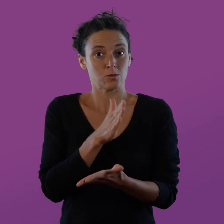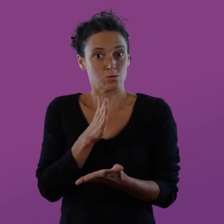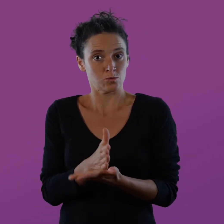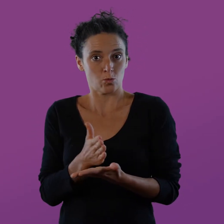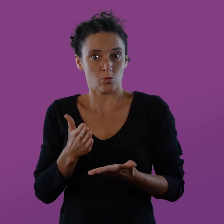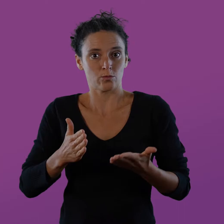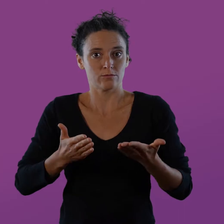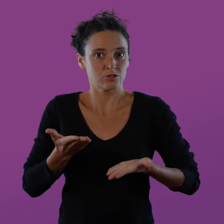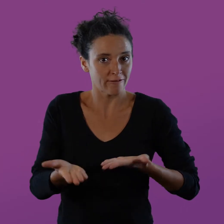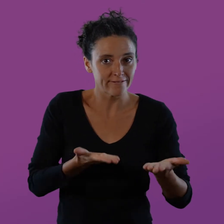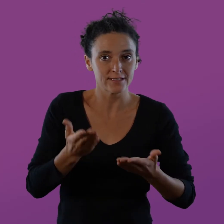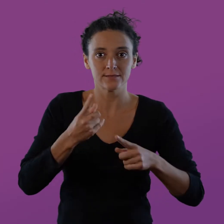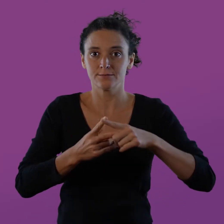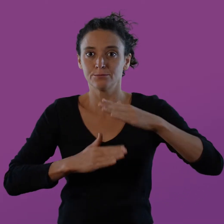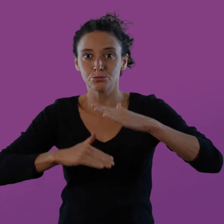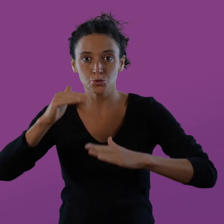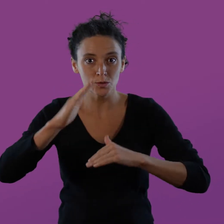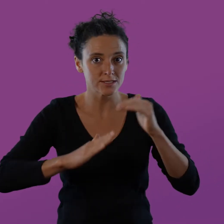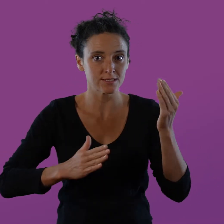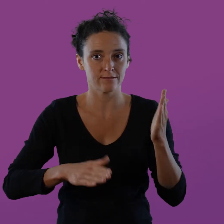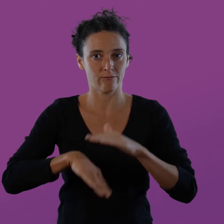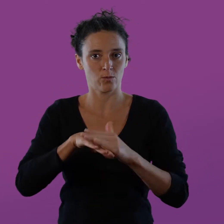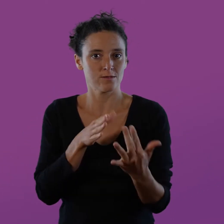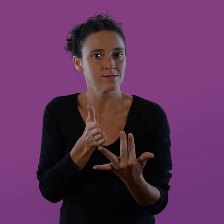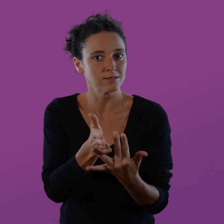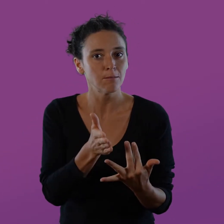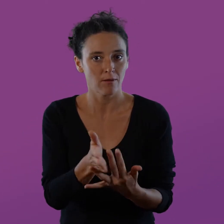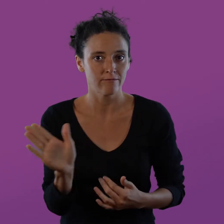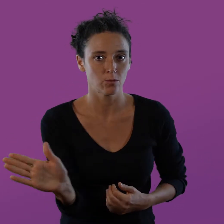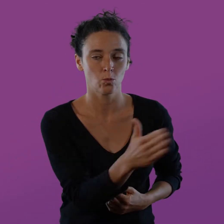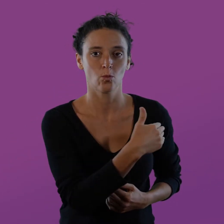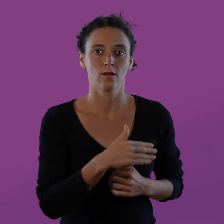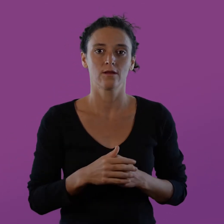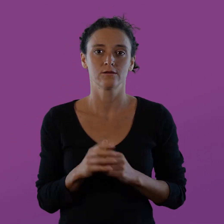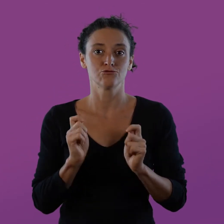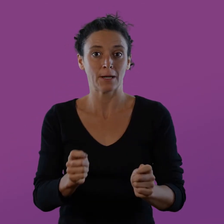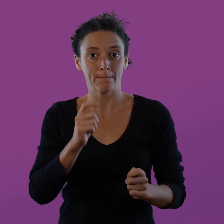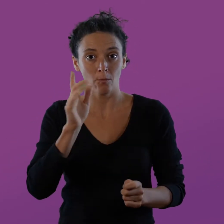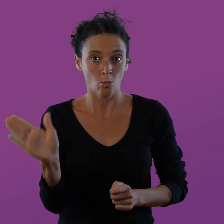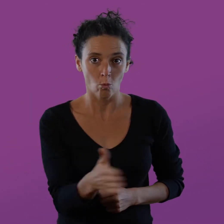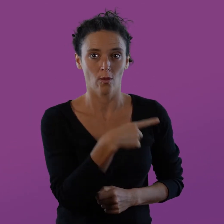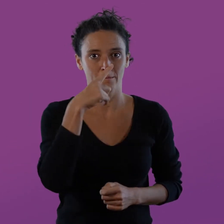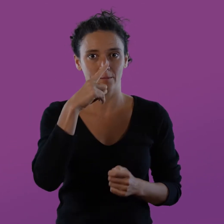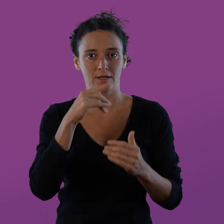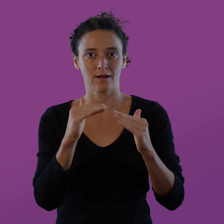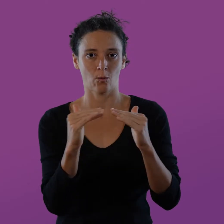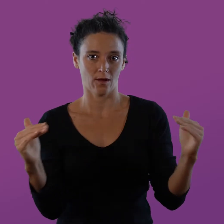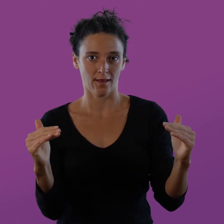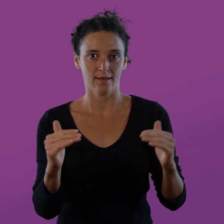Ensure that our services and premises are fully accessible to all. Treat all people equally.